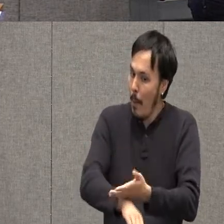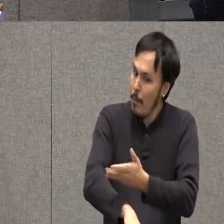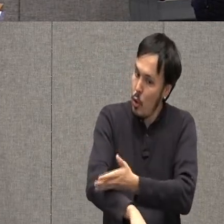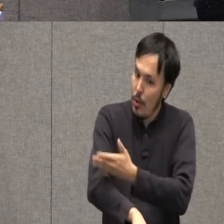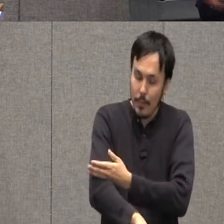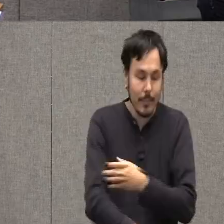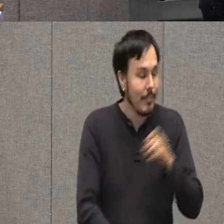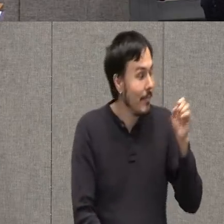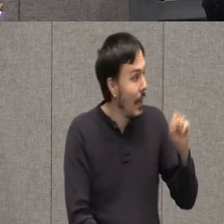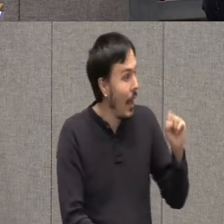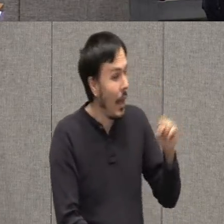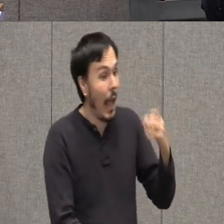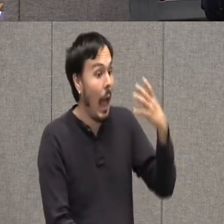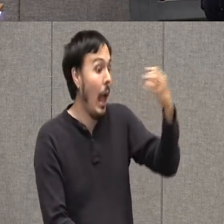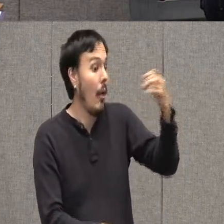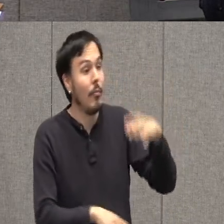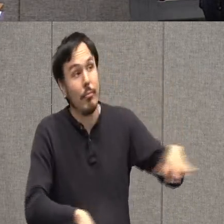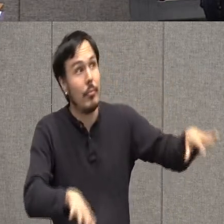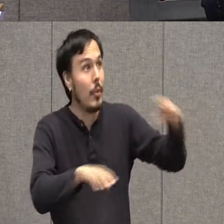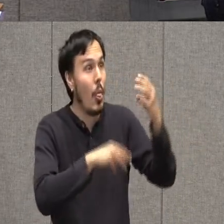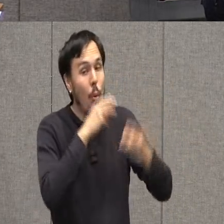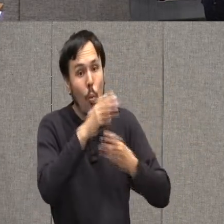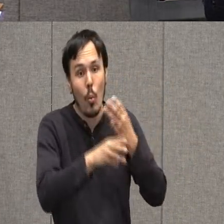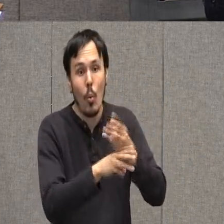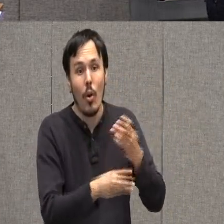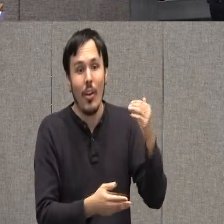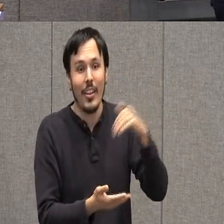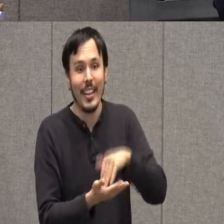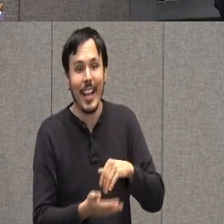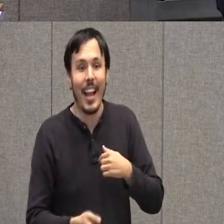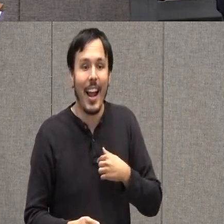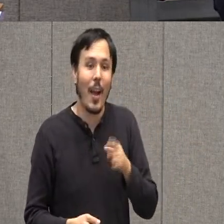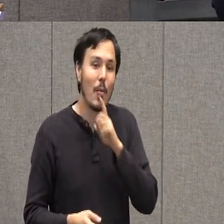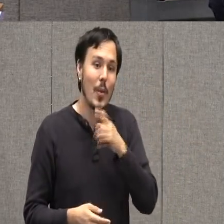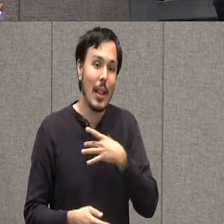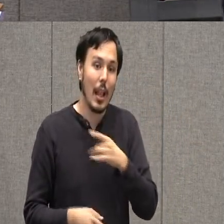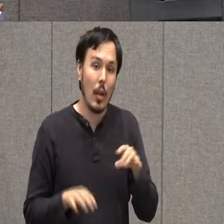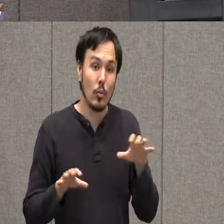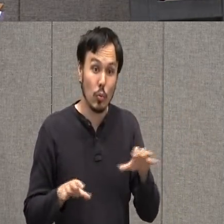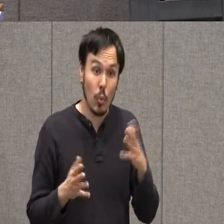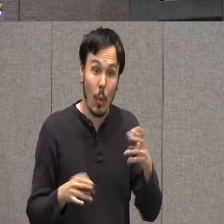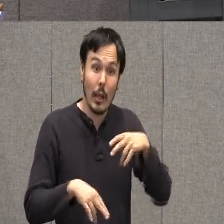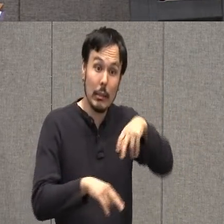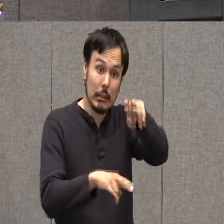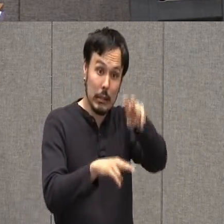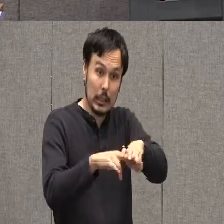And when we go back out into the world of people again, something that I love to do was sit at like a soccer game